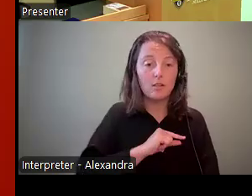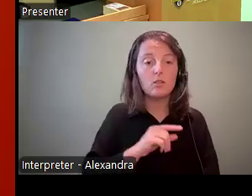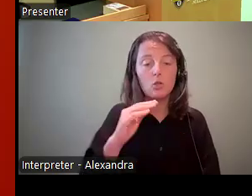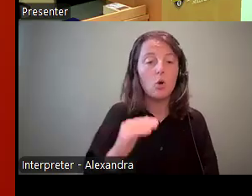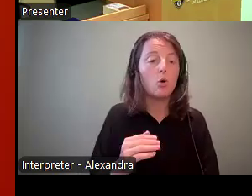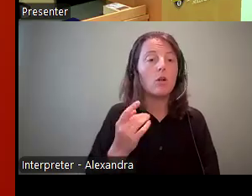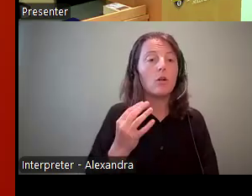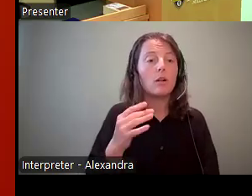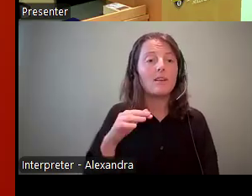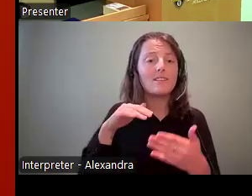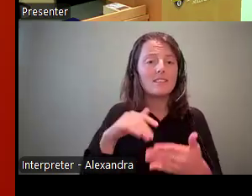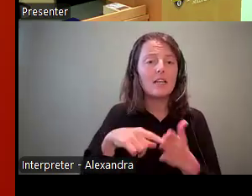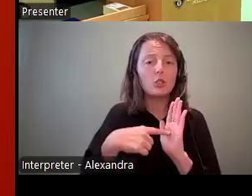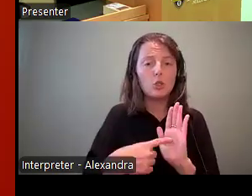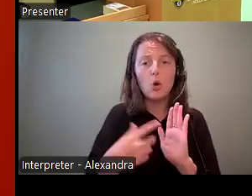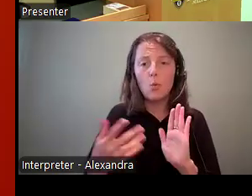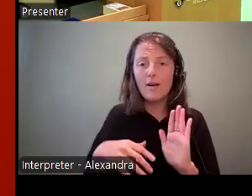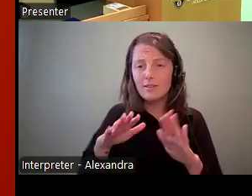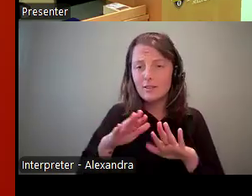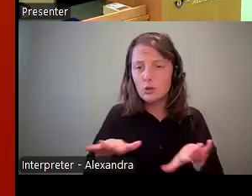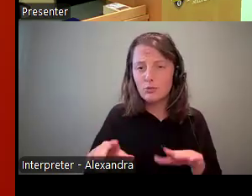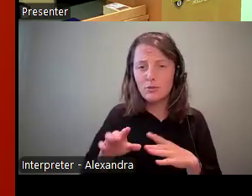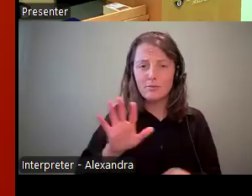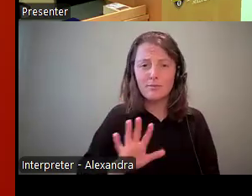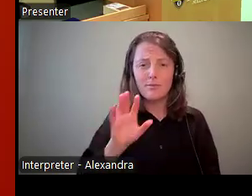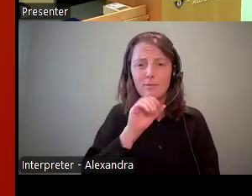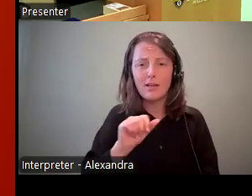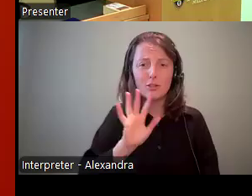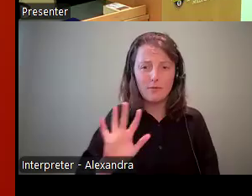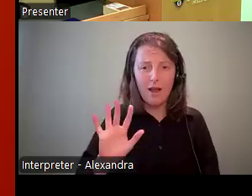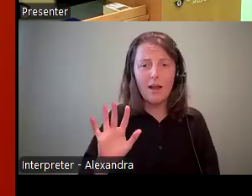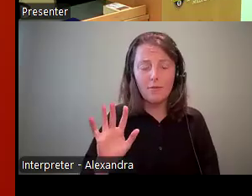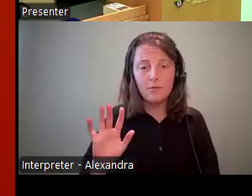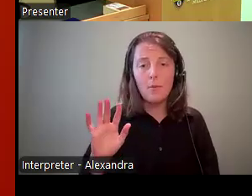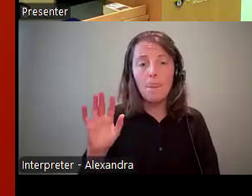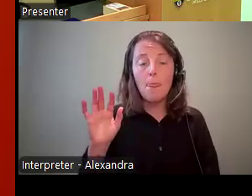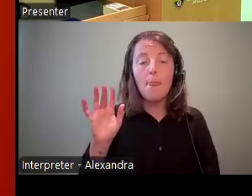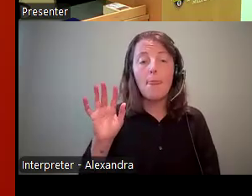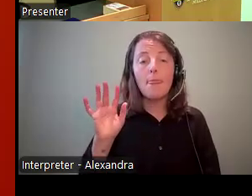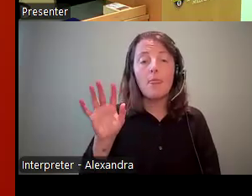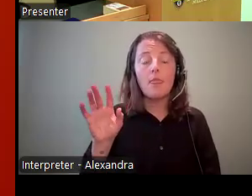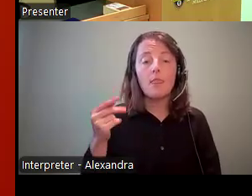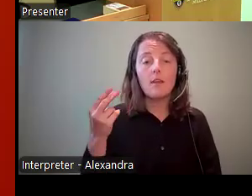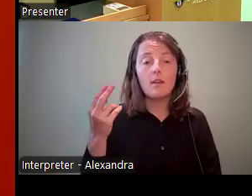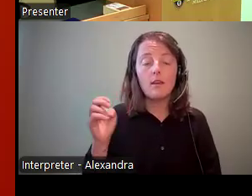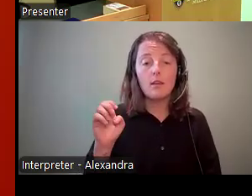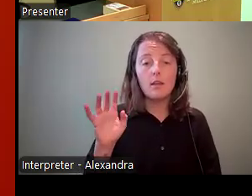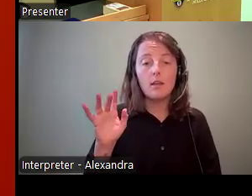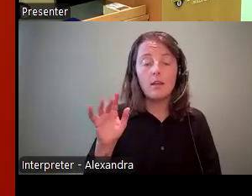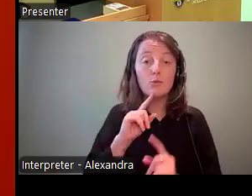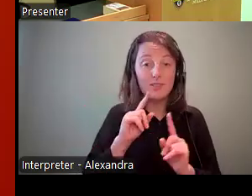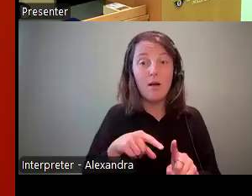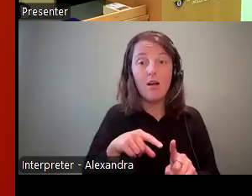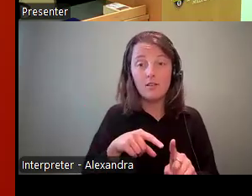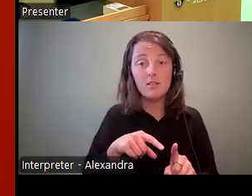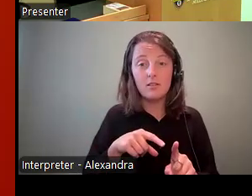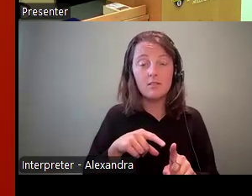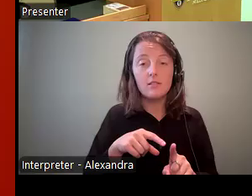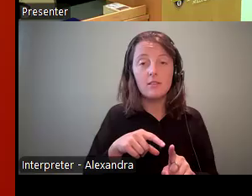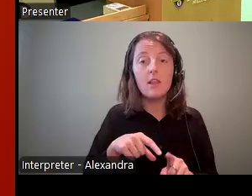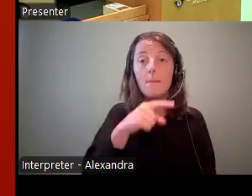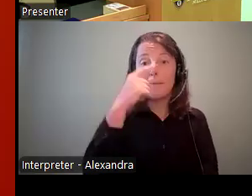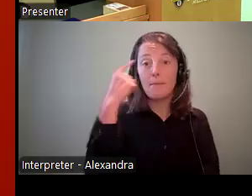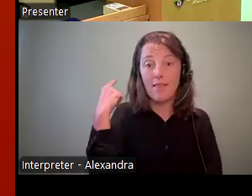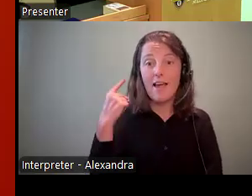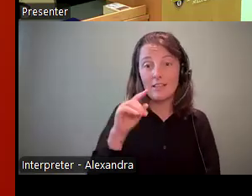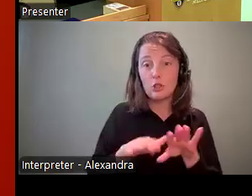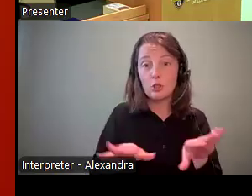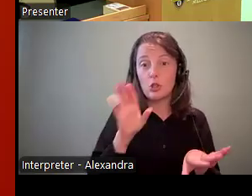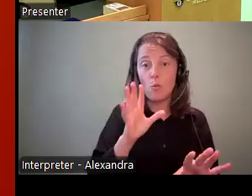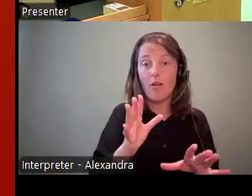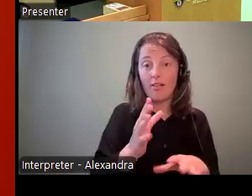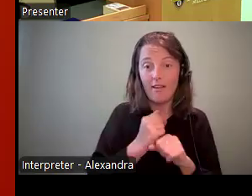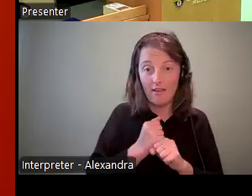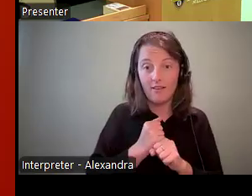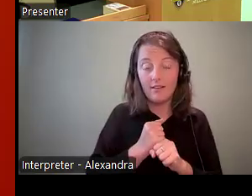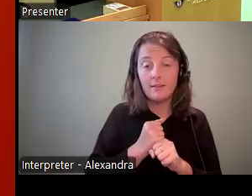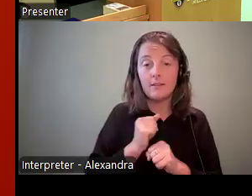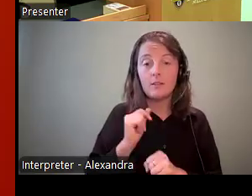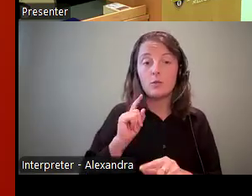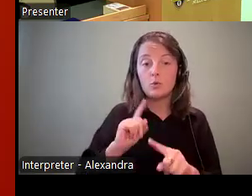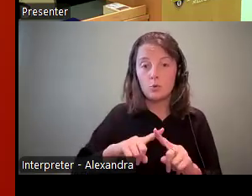starting at about age I think I want to say five uh the responses that uh black children get to